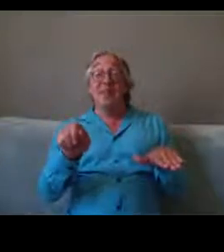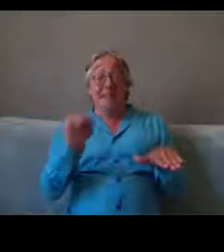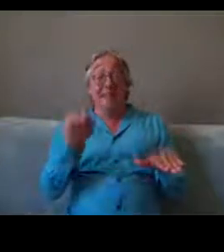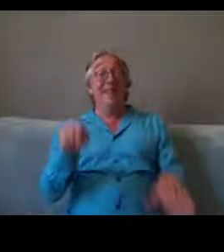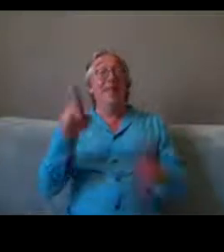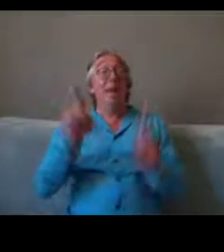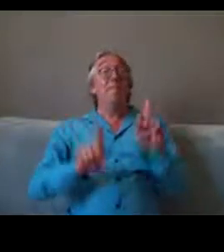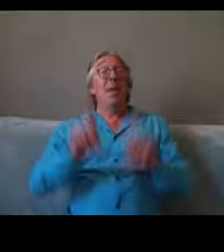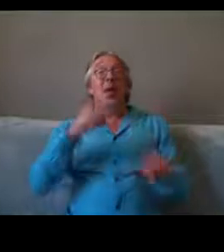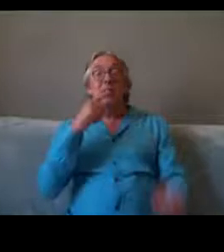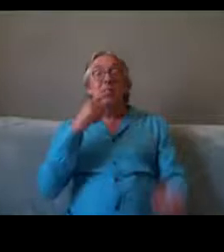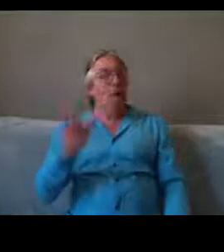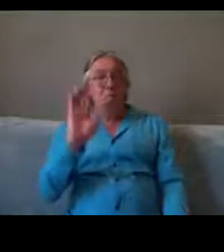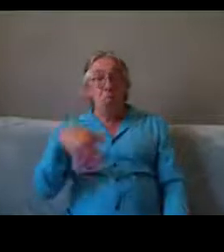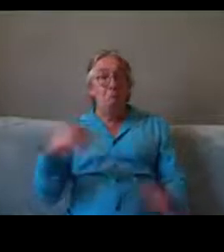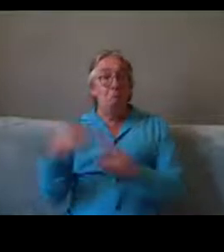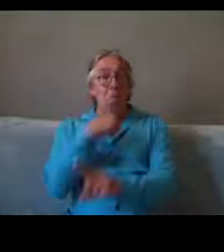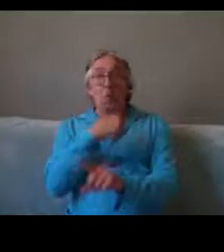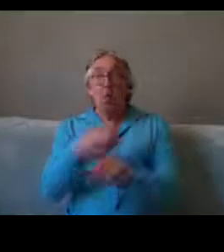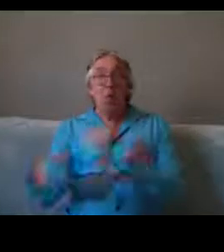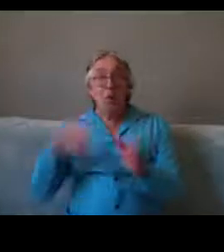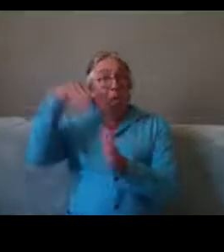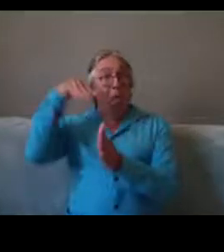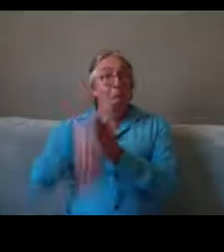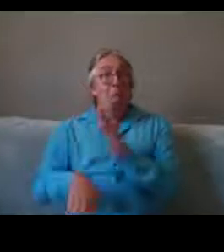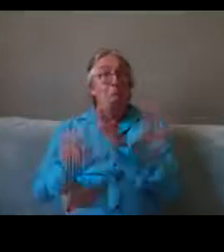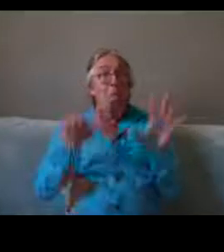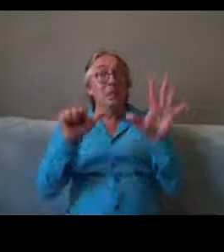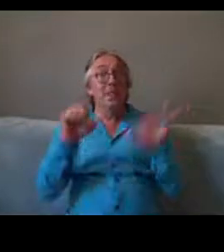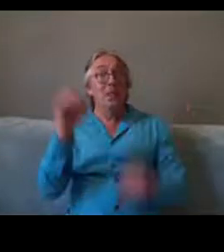we've been working in close cooperation with EDF,